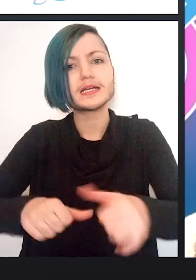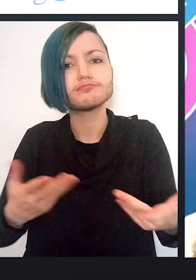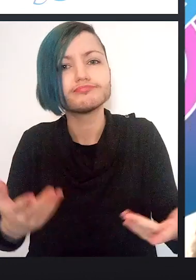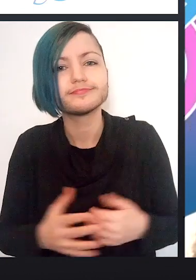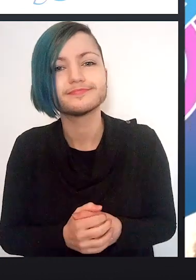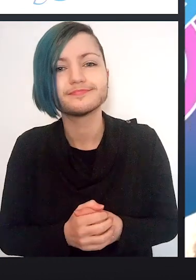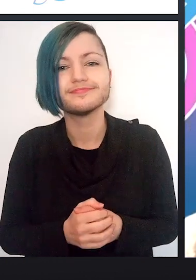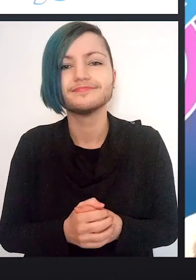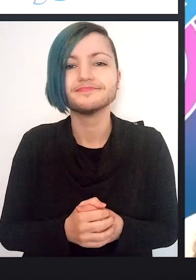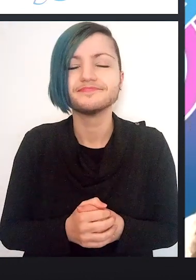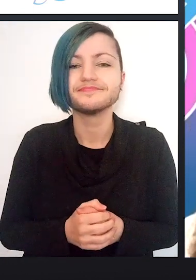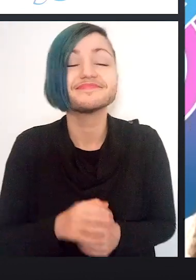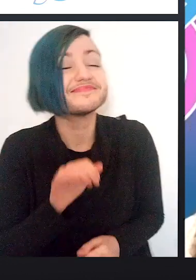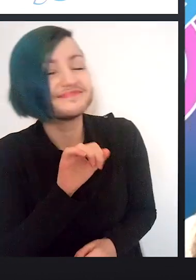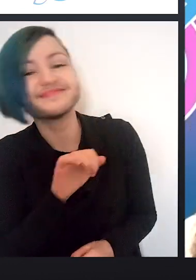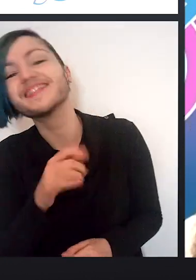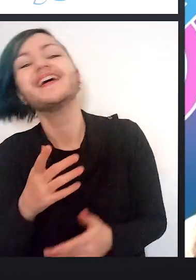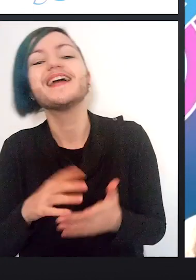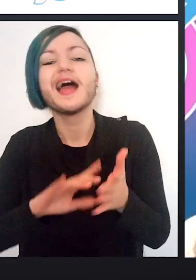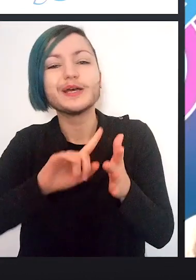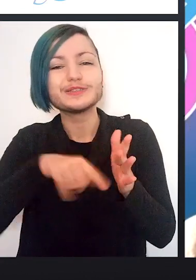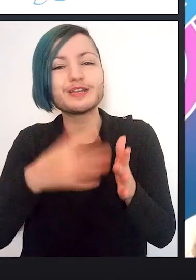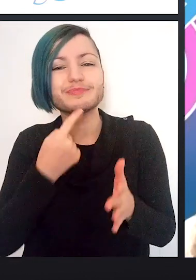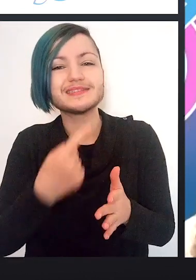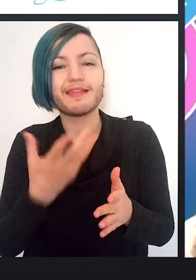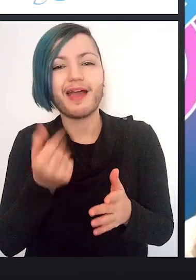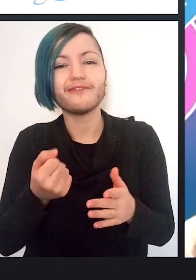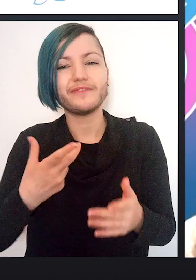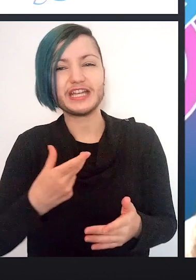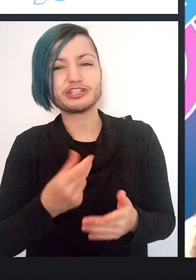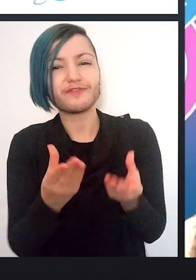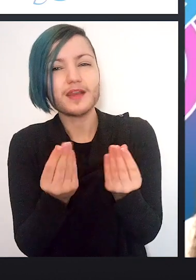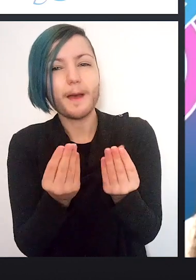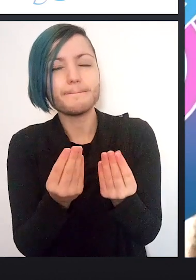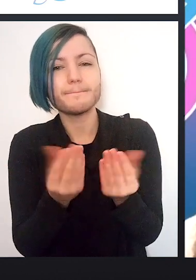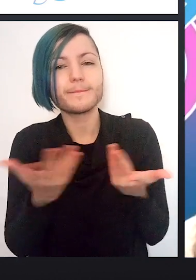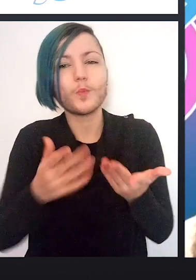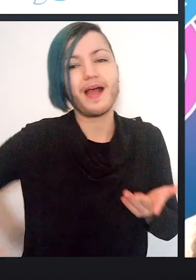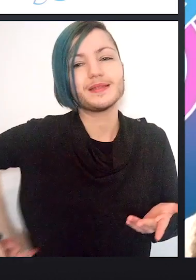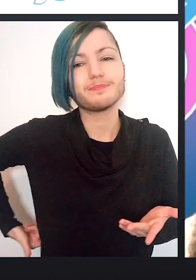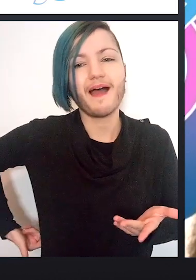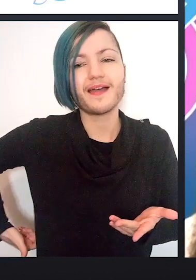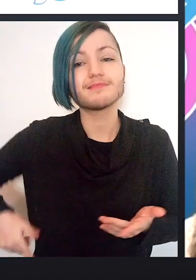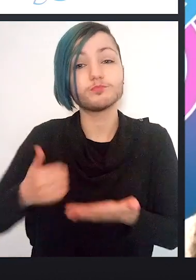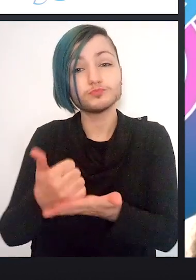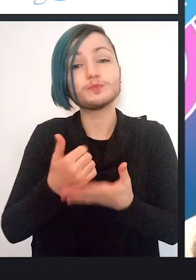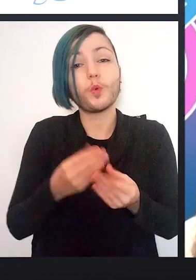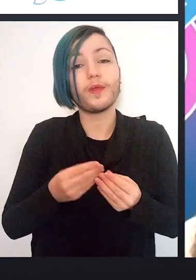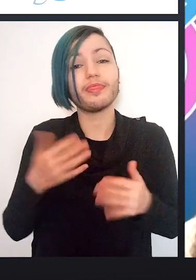Yeah, James talked about the fact that they do put a numbing injection in the spine which really helps with pain control, but of course you think